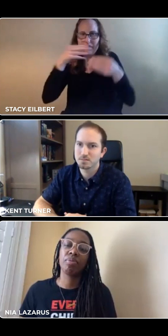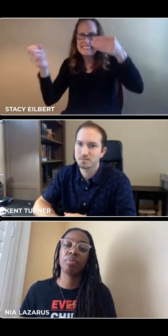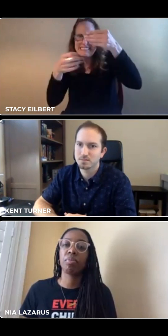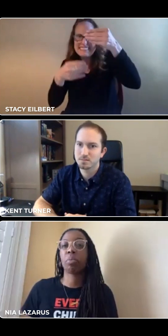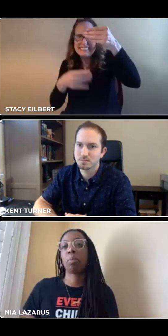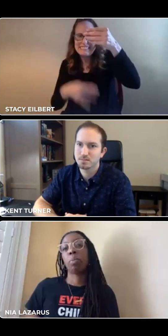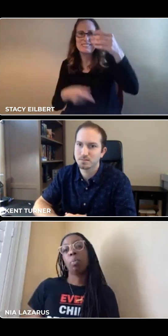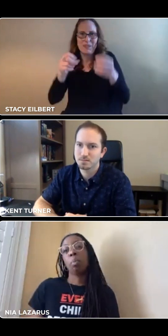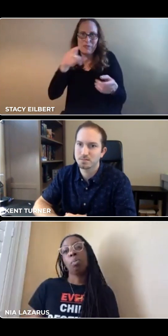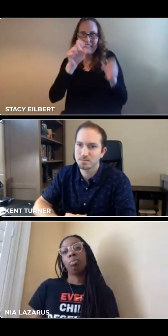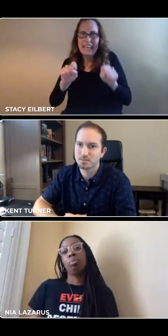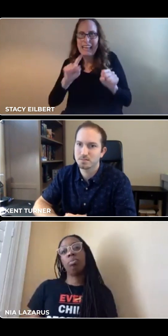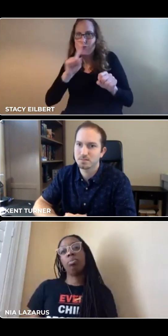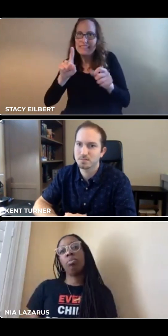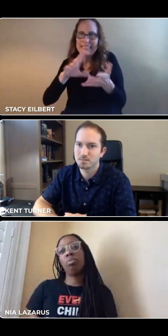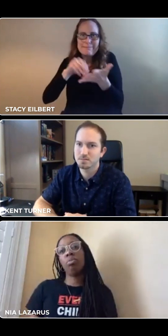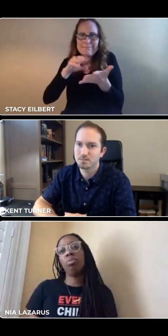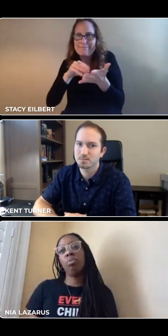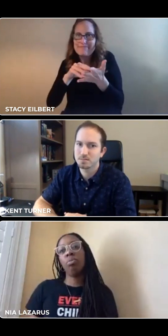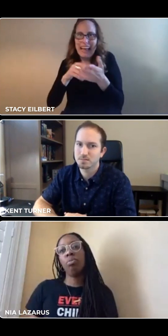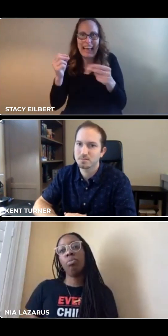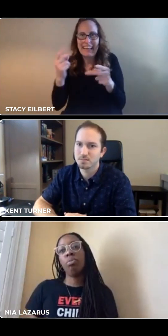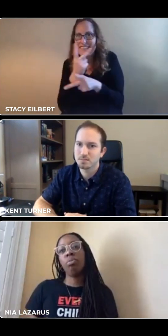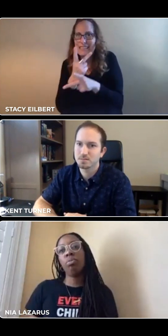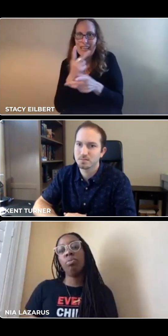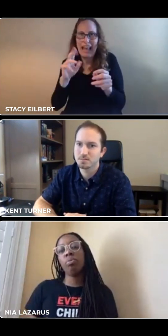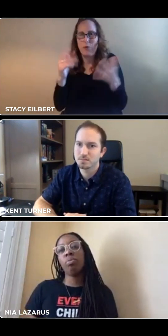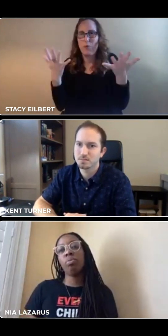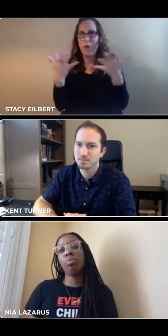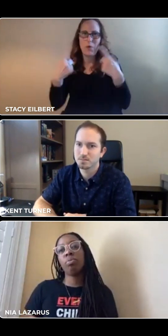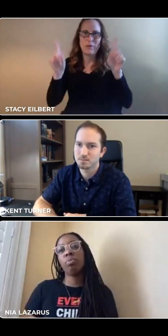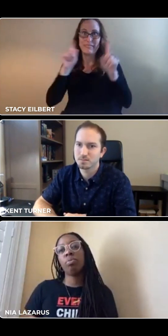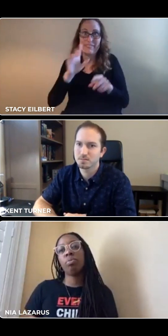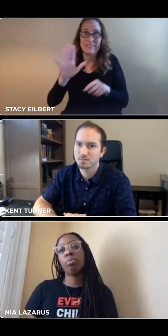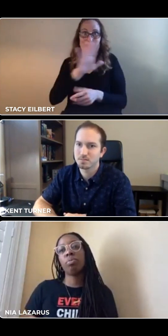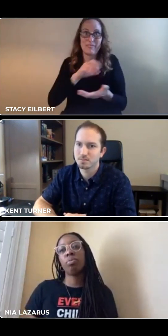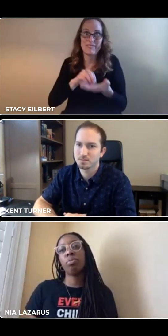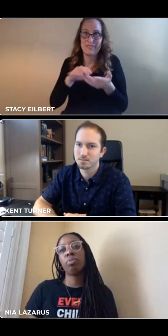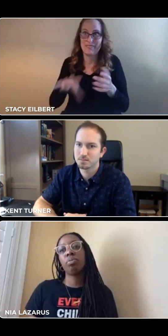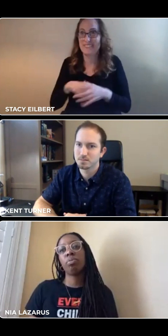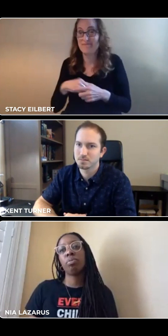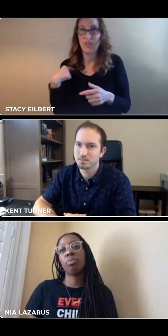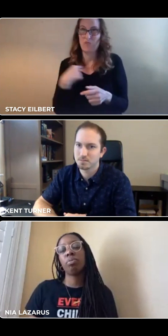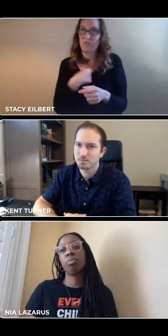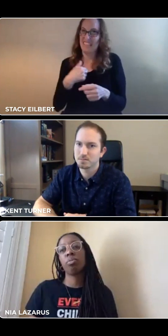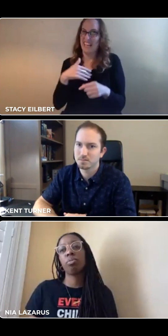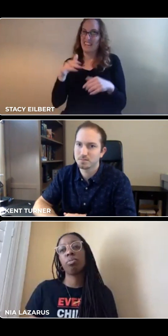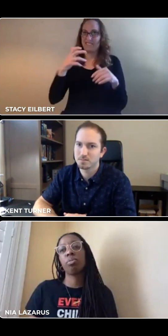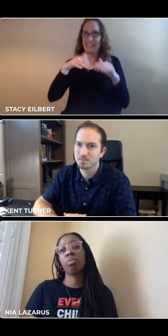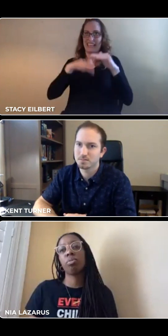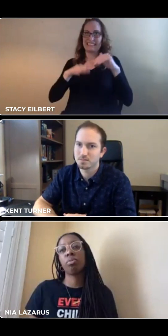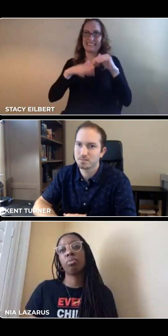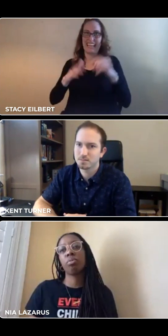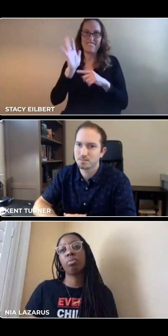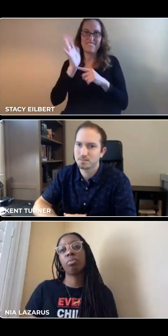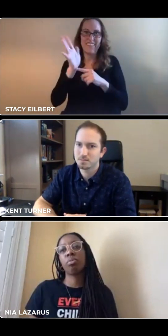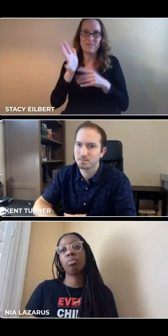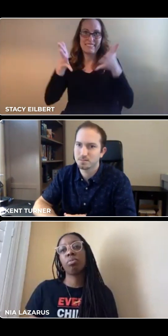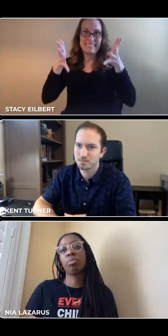channel. They will compile all of this so that we can all learn from one another and see what's working for our students.